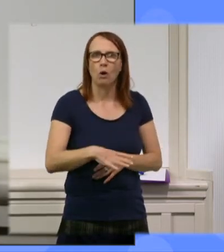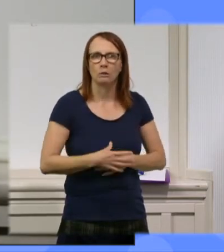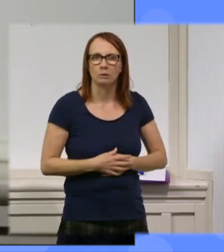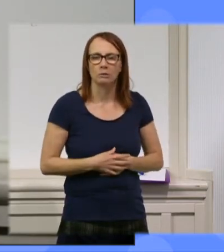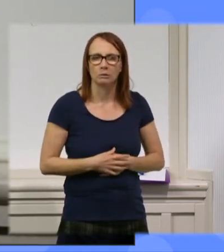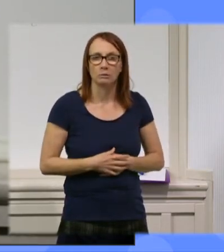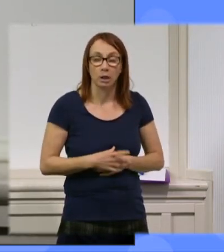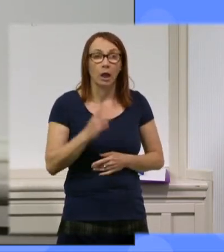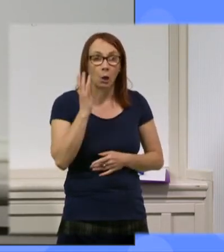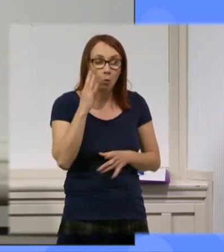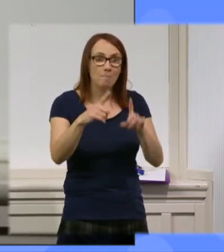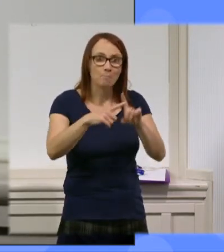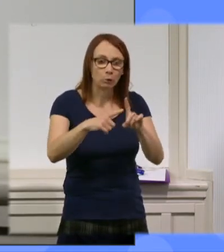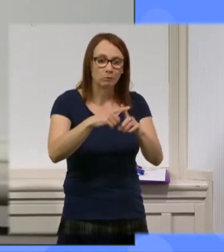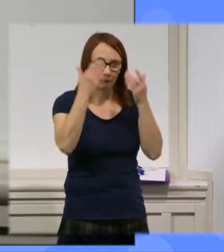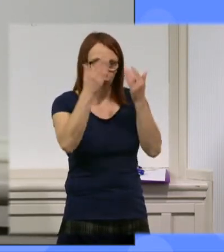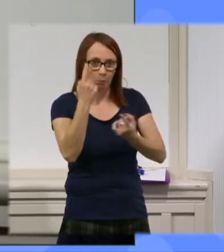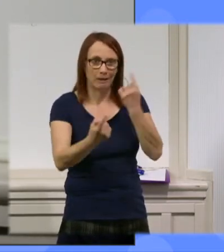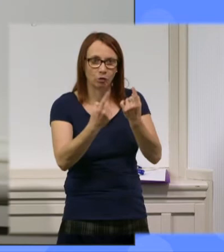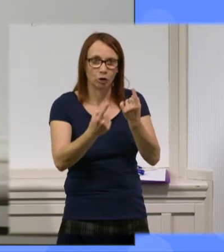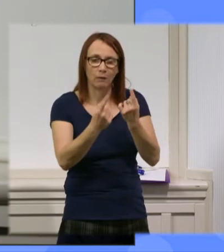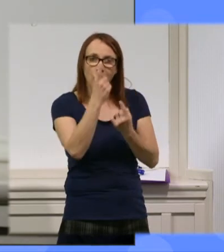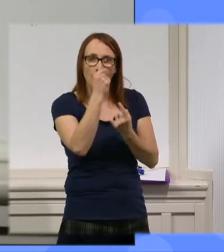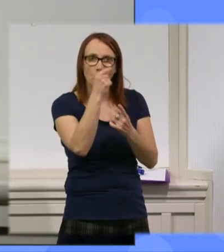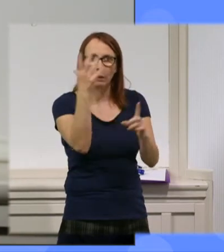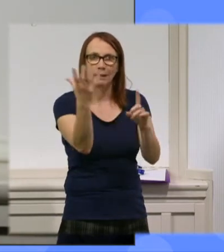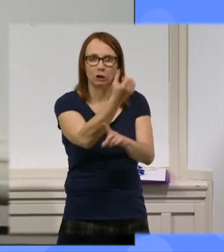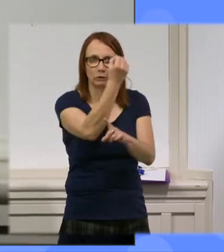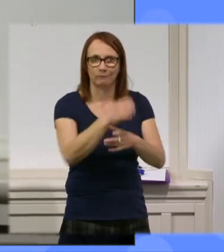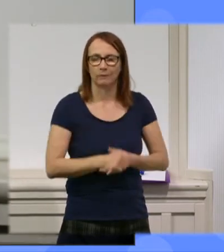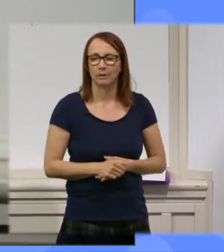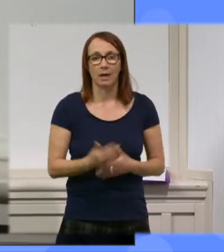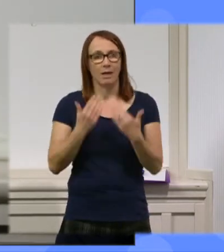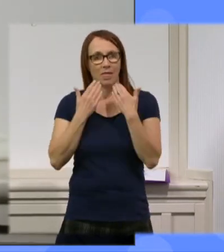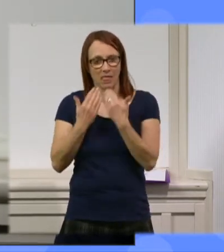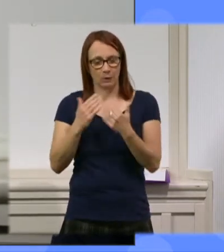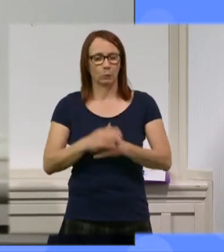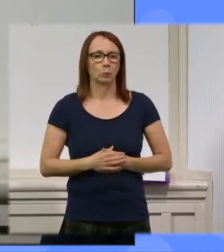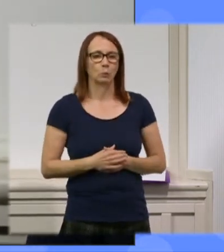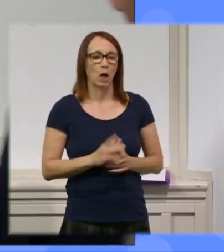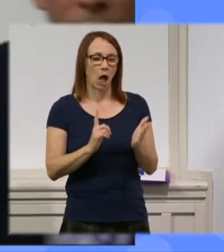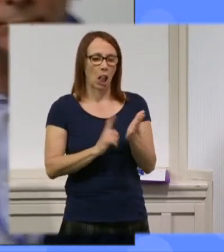when you get things done and that's when you get things achieved thank you for saying that no no finish off this round if you